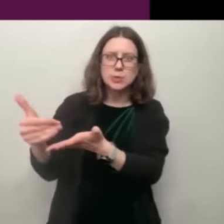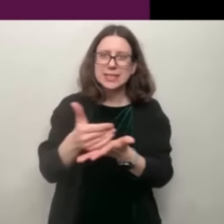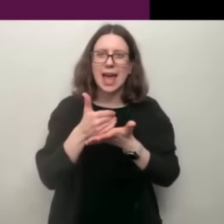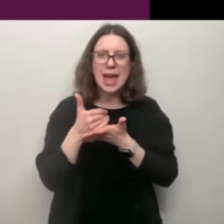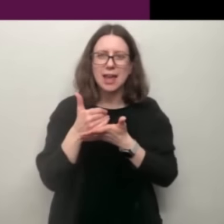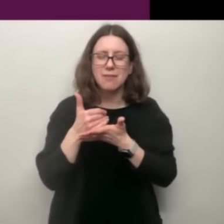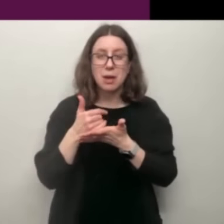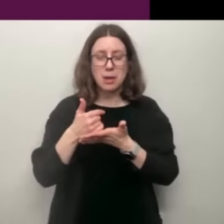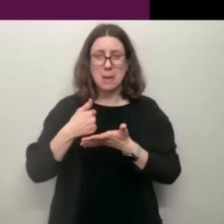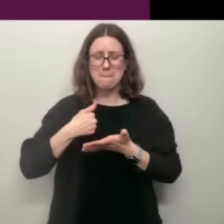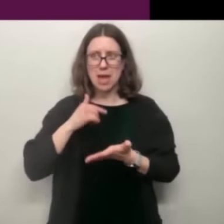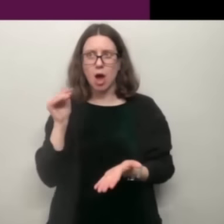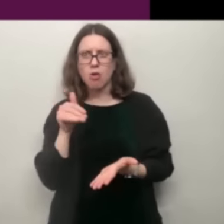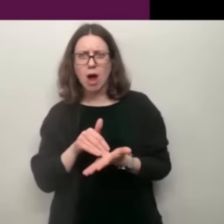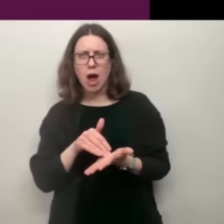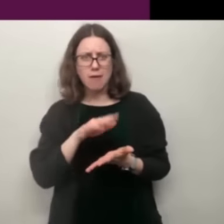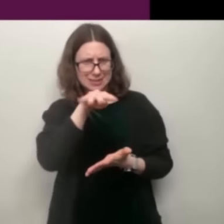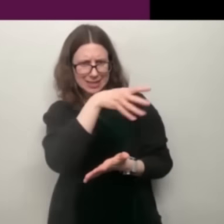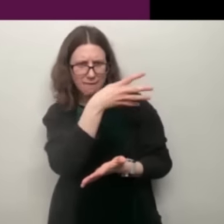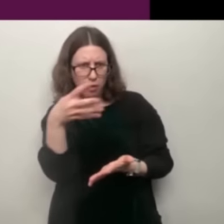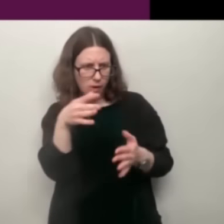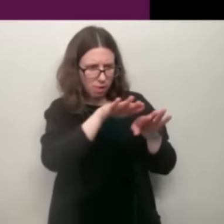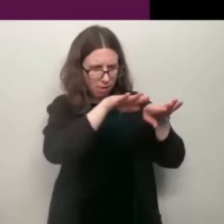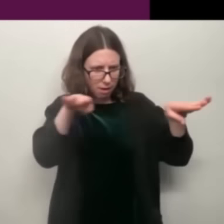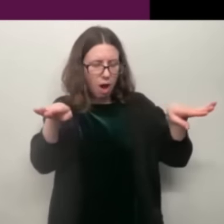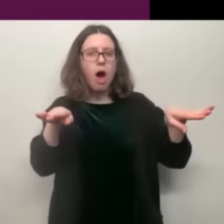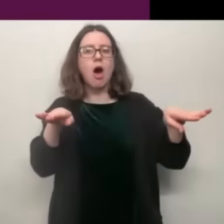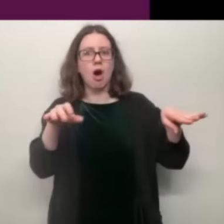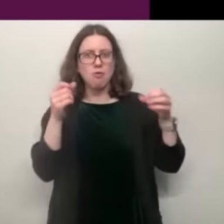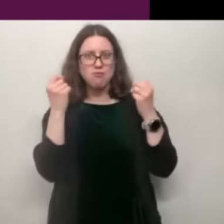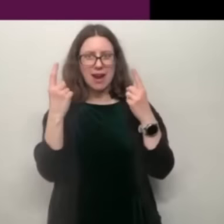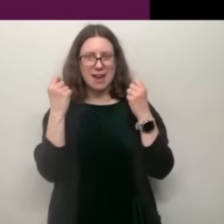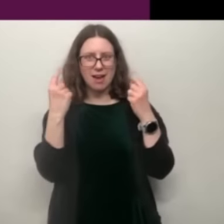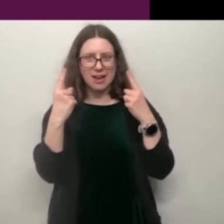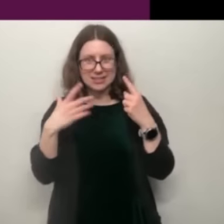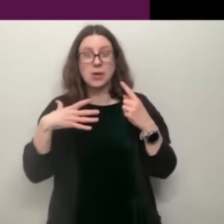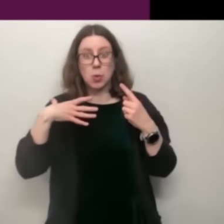and was thinking, yeah, of course that makes sense. And this was a job that required patience